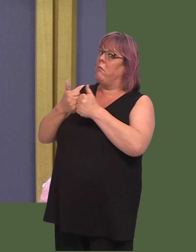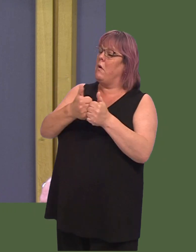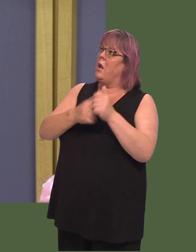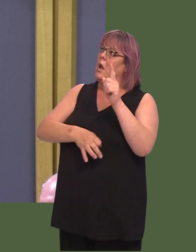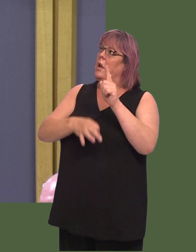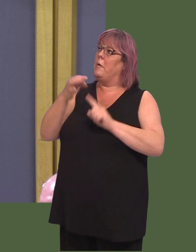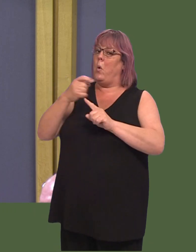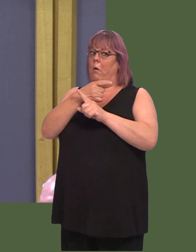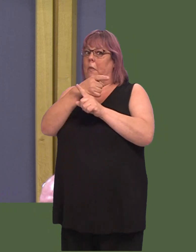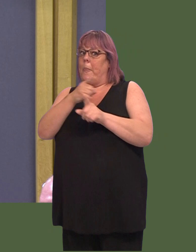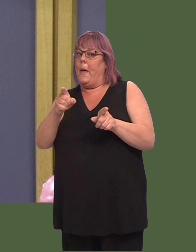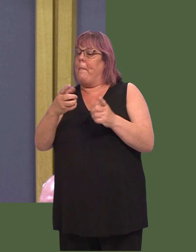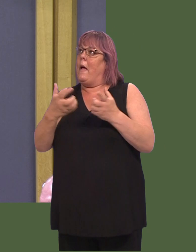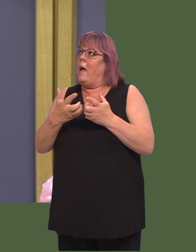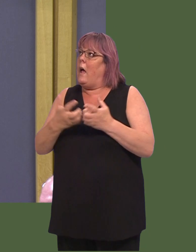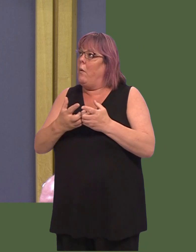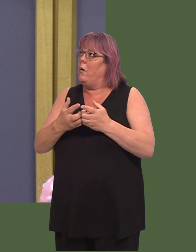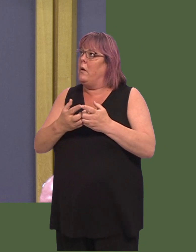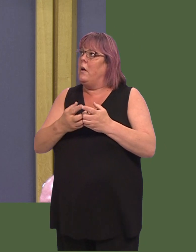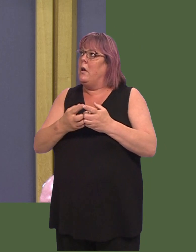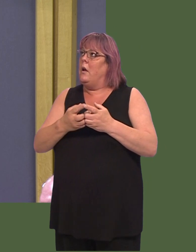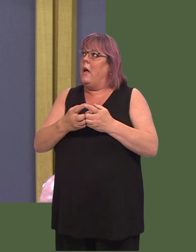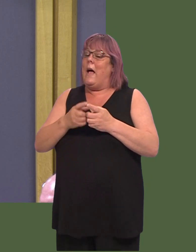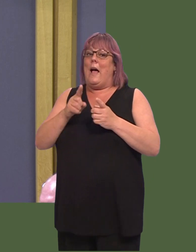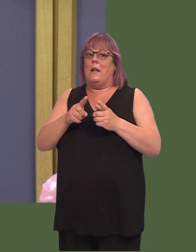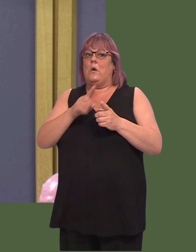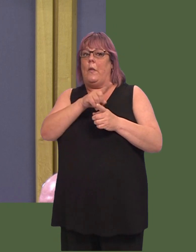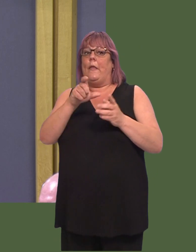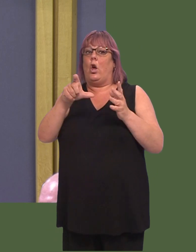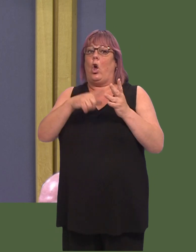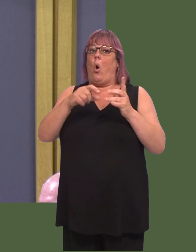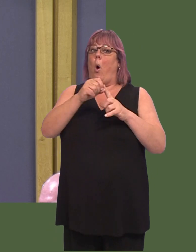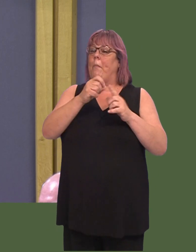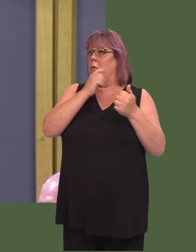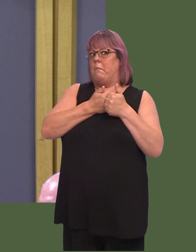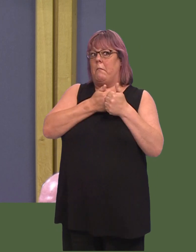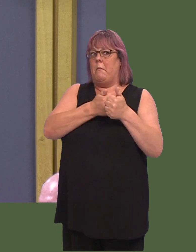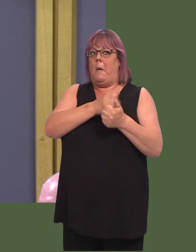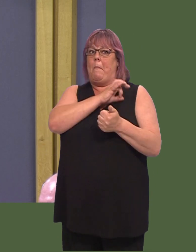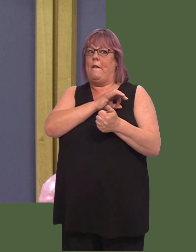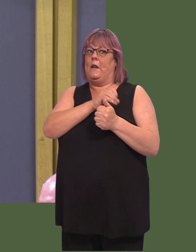of childcare providers on a co-operative model, which in turn brings so many additional benefits to local economies?